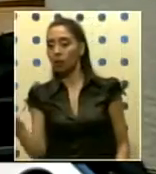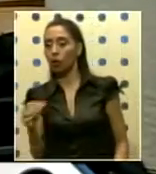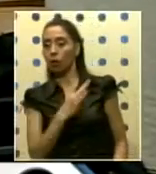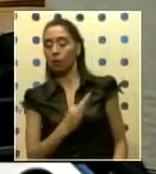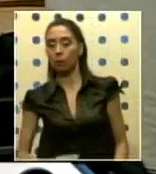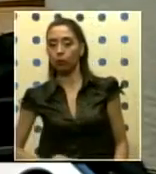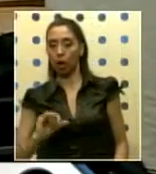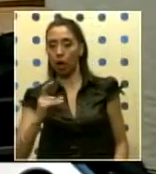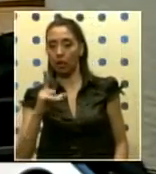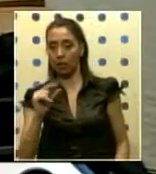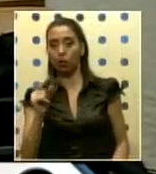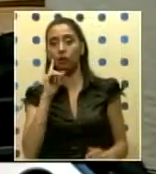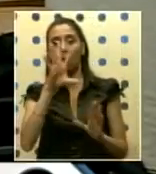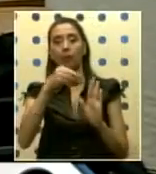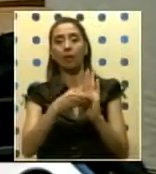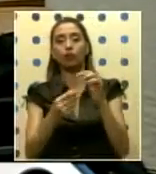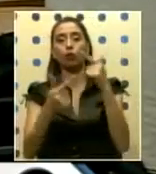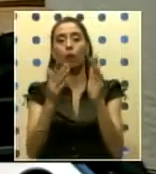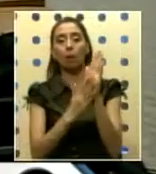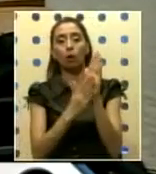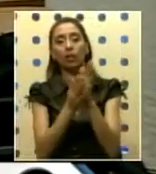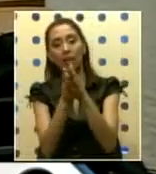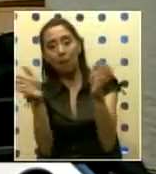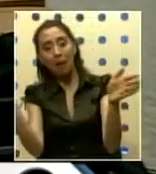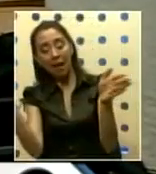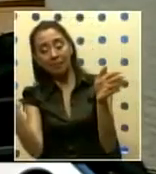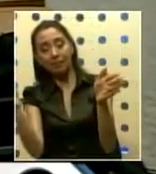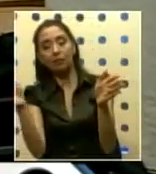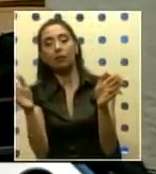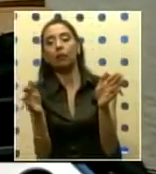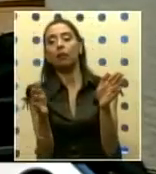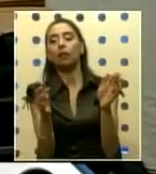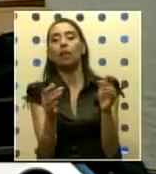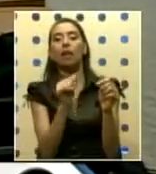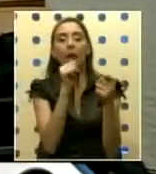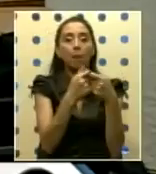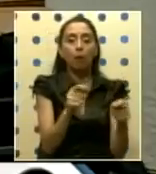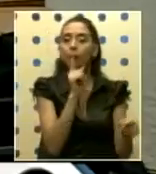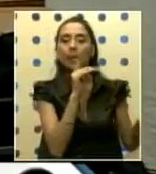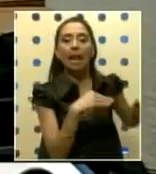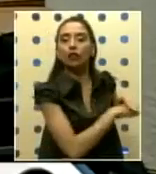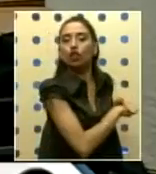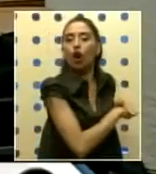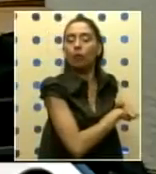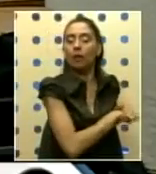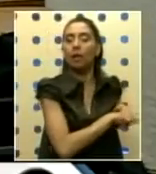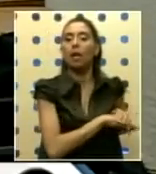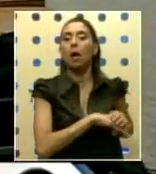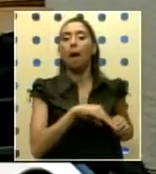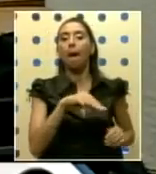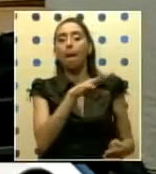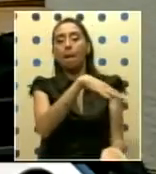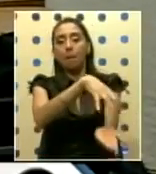is part of a larger policy which in reality hides poverty. In Magallanes, the region that I represent,